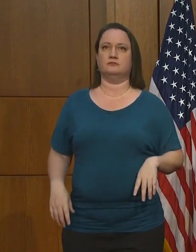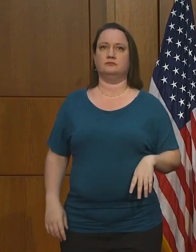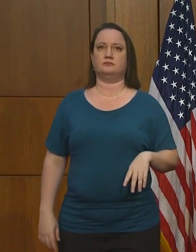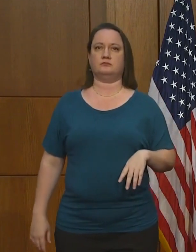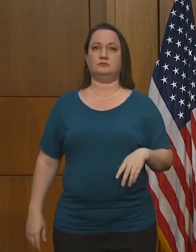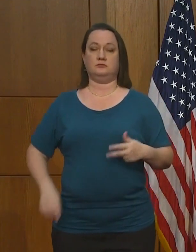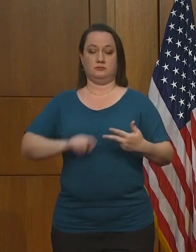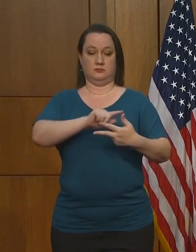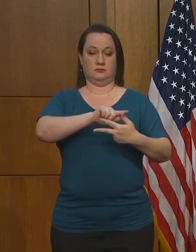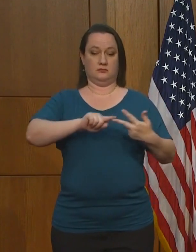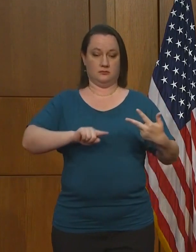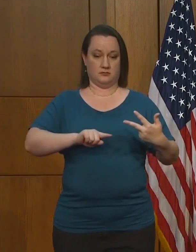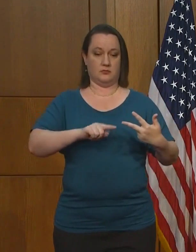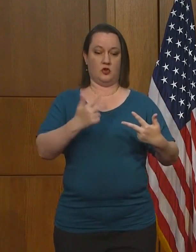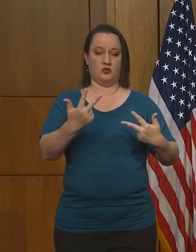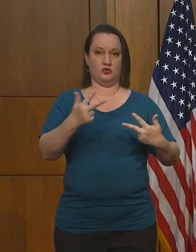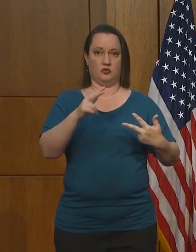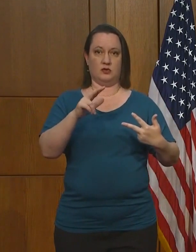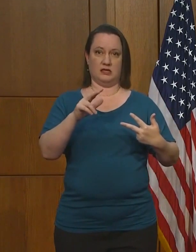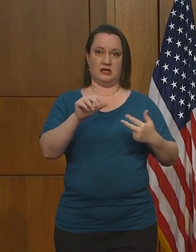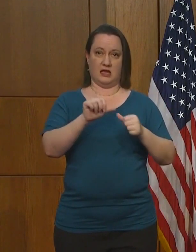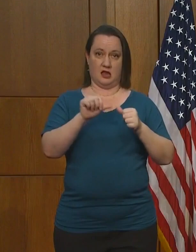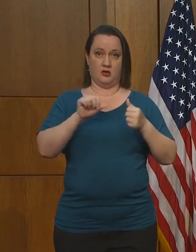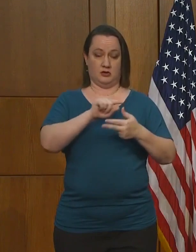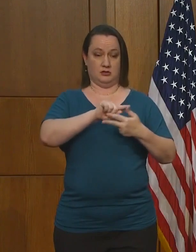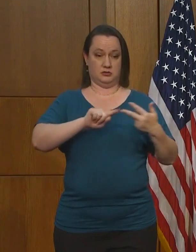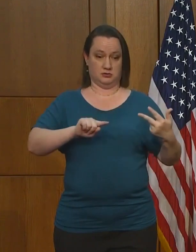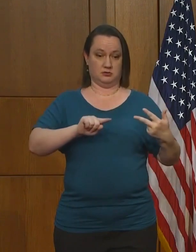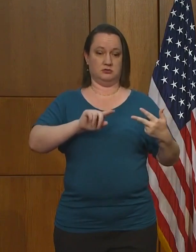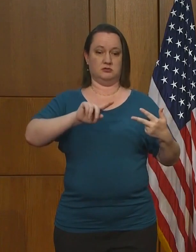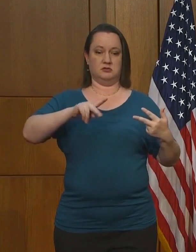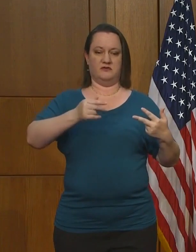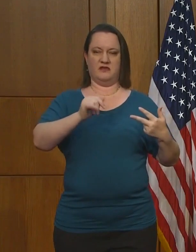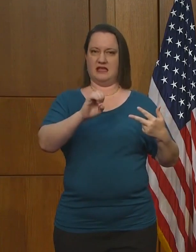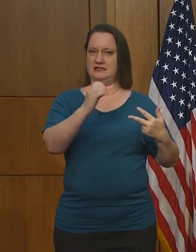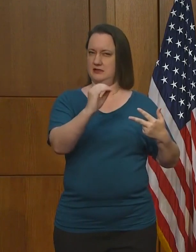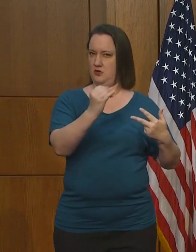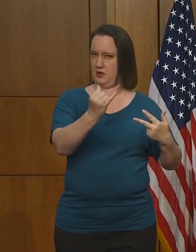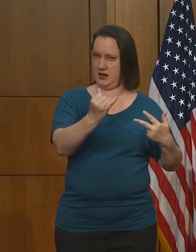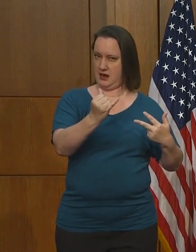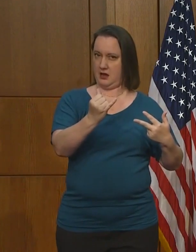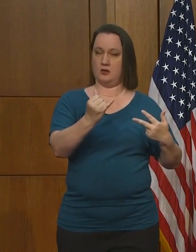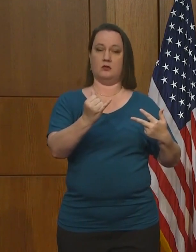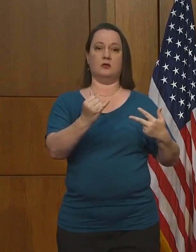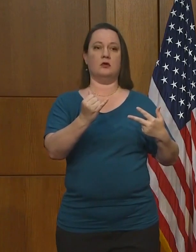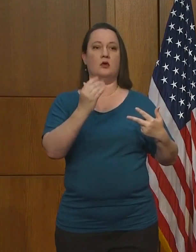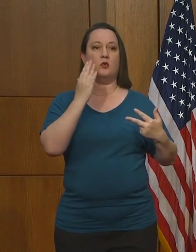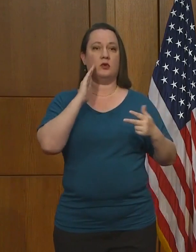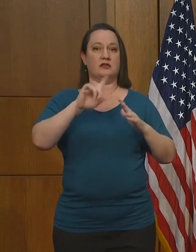THAT THE BUT DIFFERENT QUESTION WILL WILL ACTOR MATT CANNING